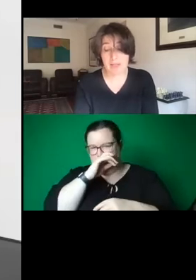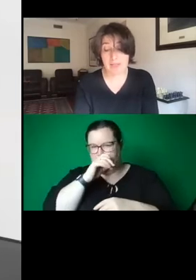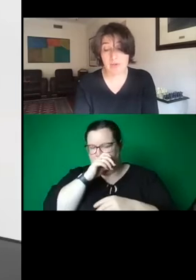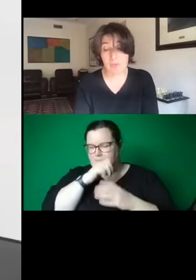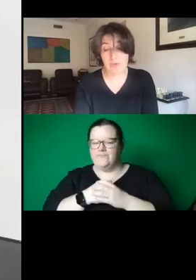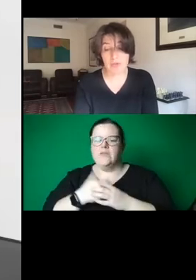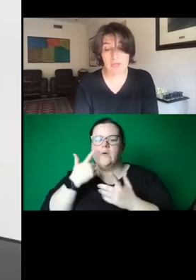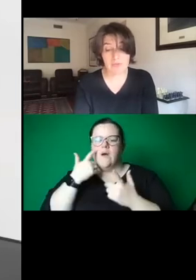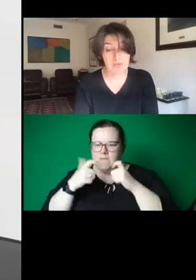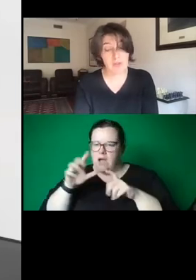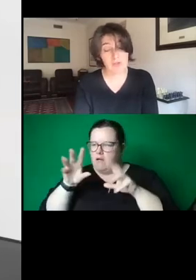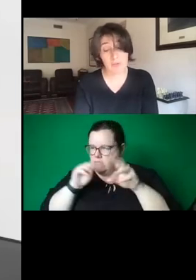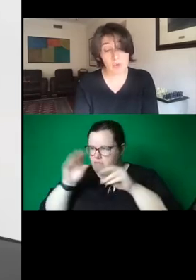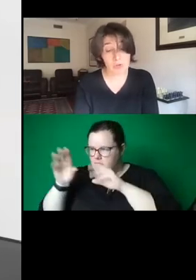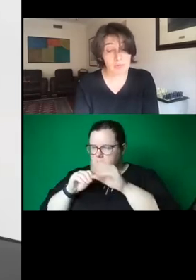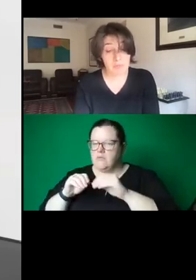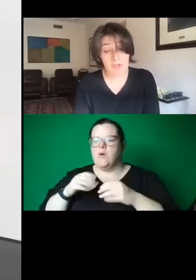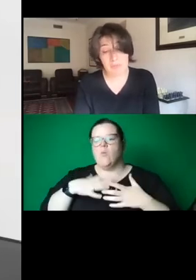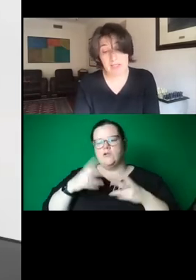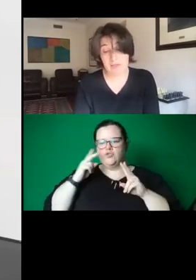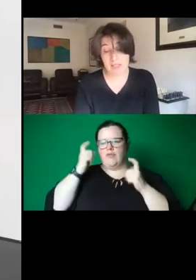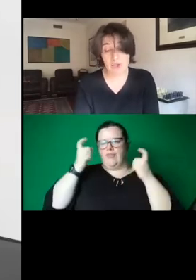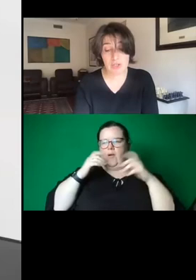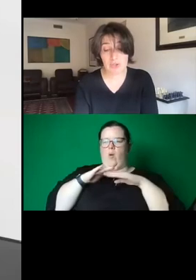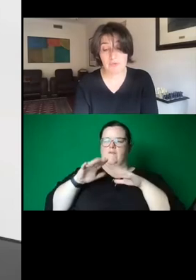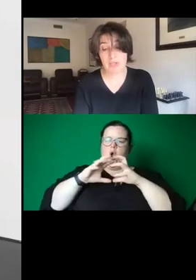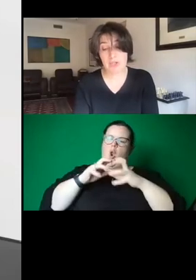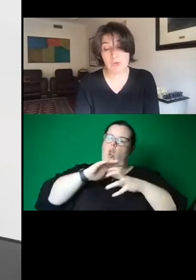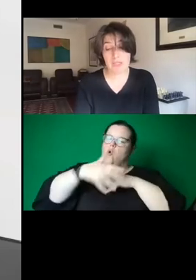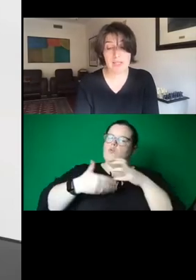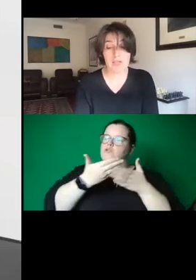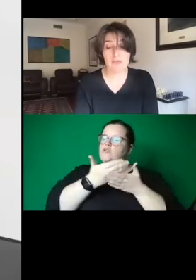global narratives from local perspectives and challenge the function of these artifacts